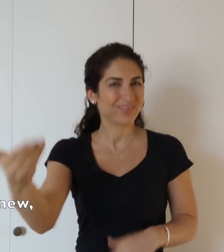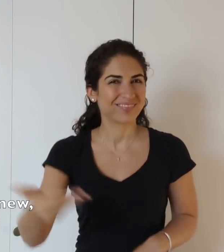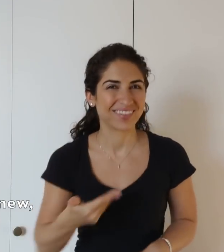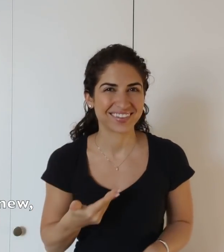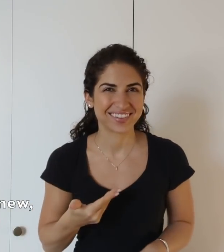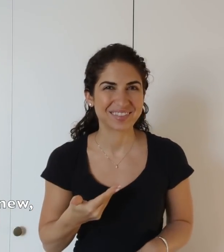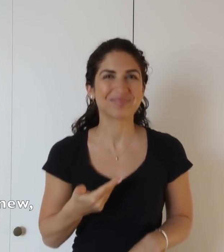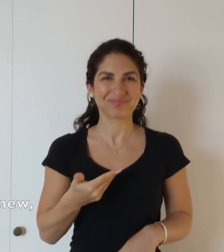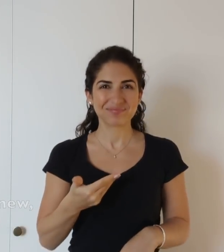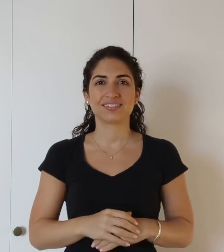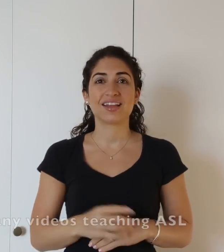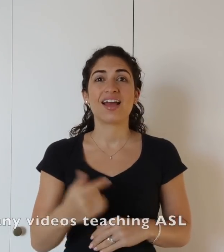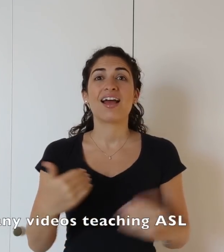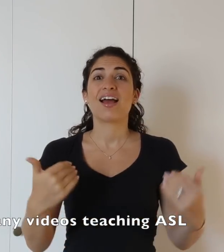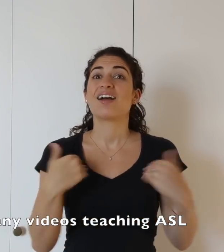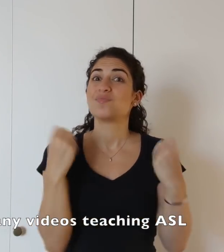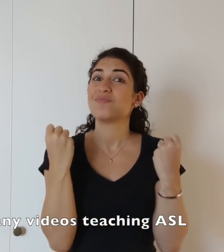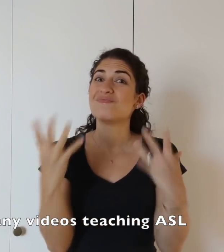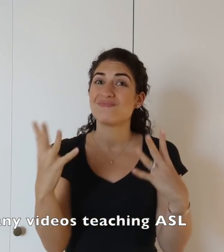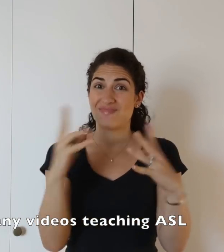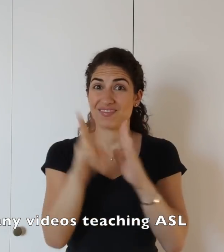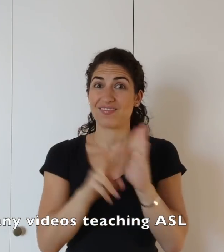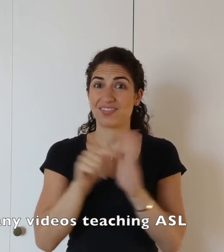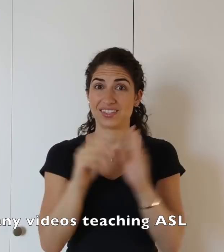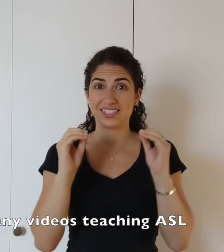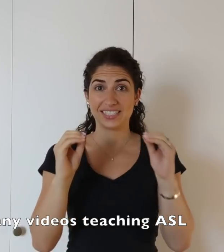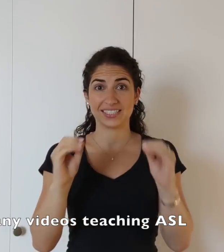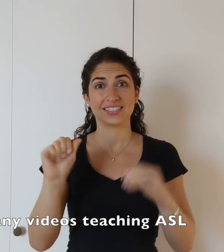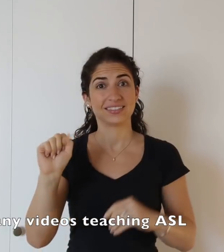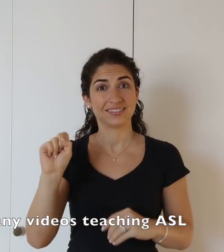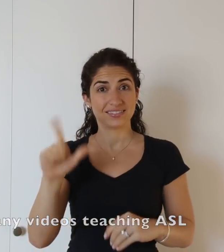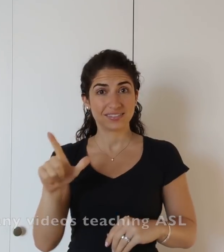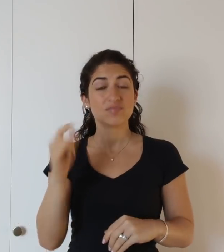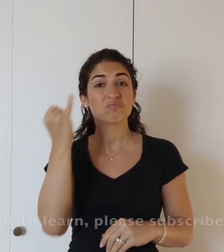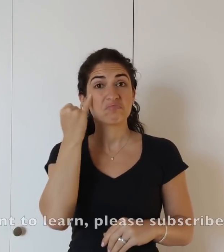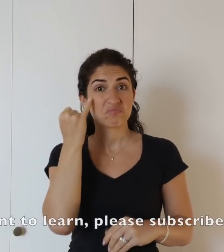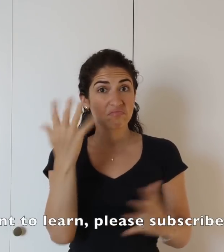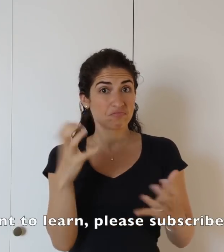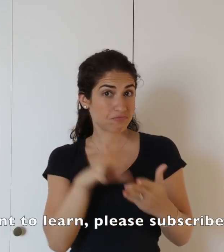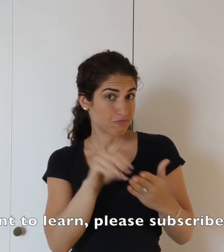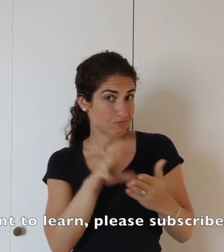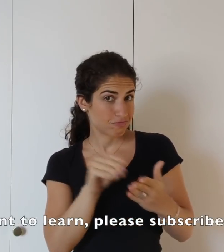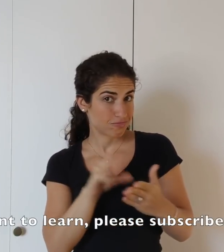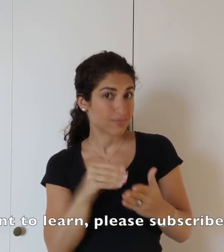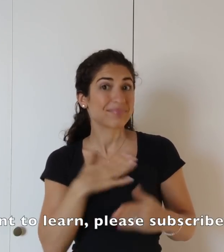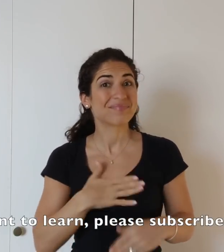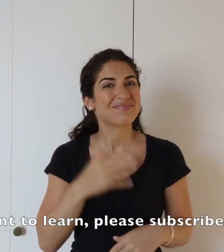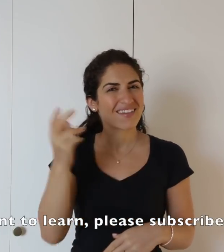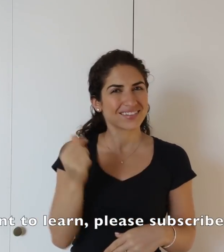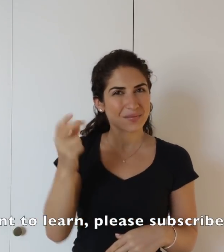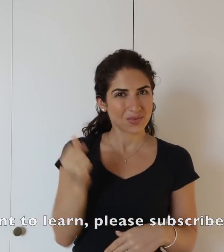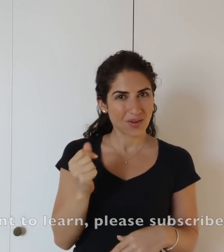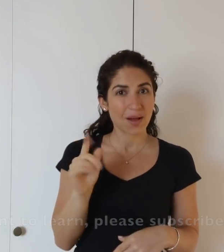new, welcome! I have many videos teaching ASL, so if you want to learn, please subscribe!